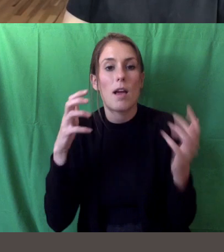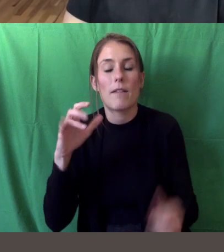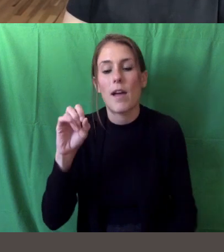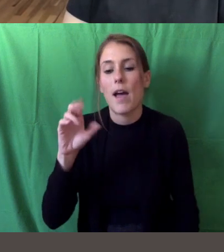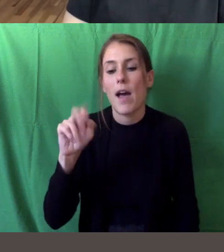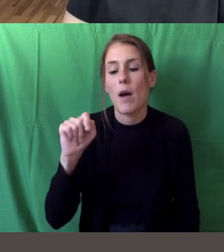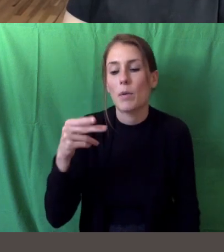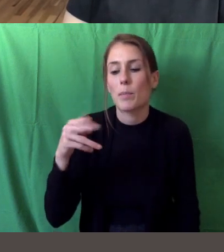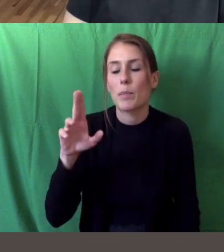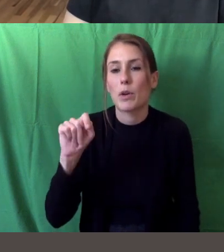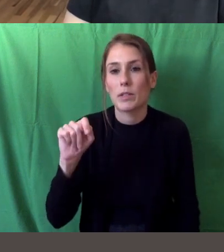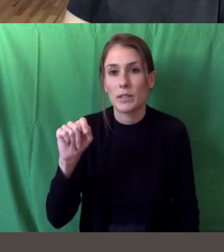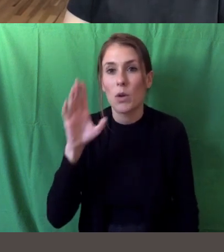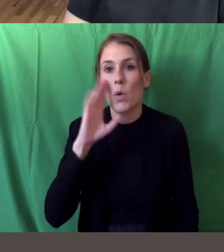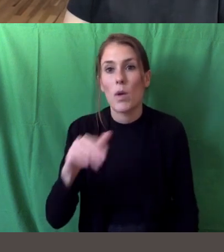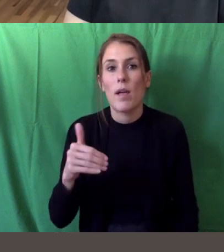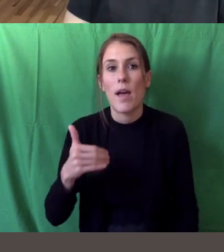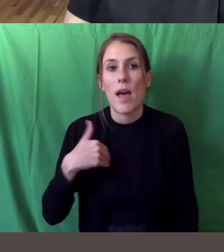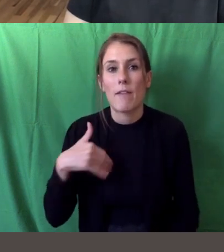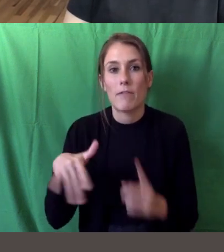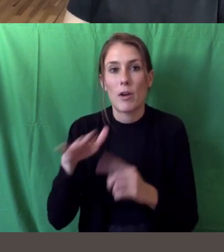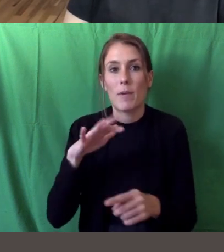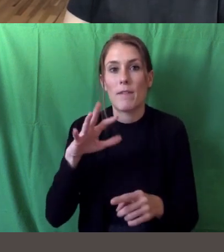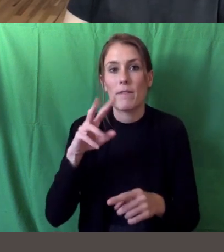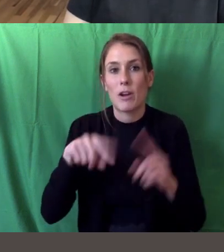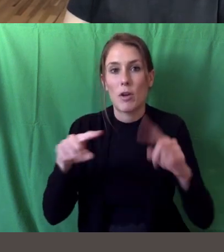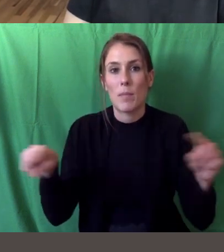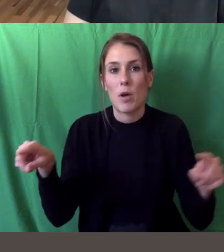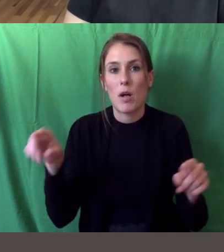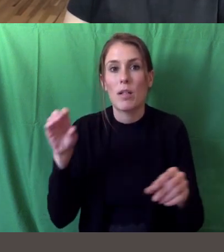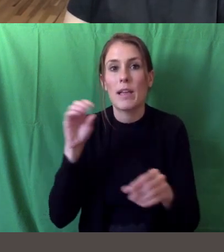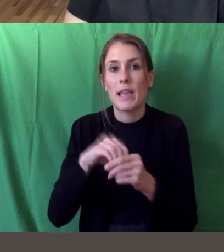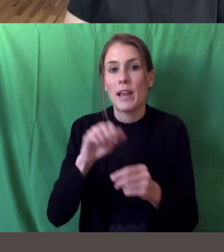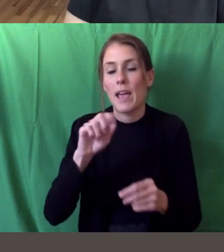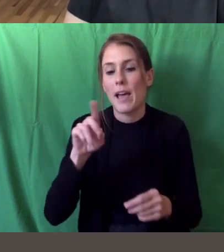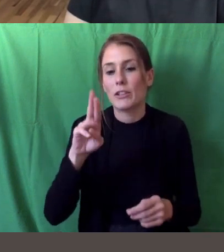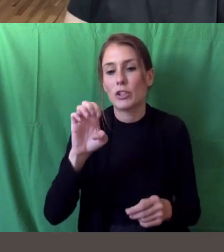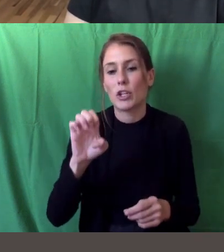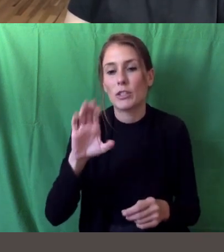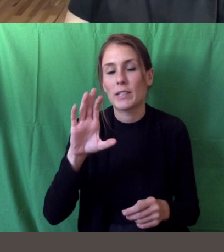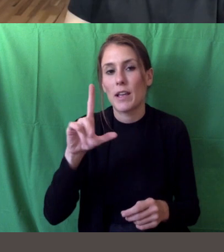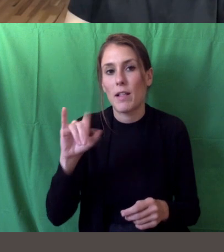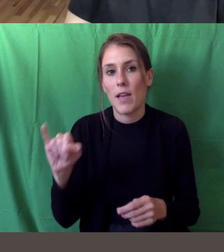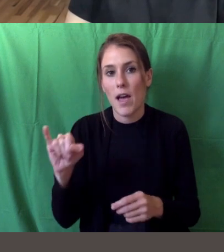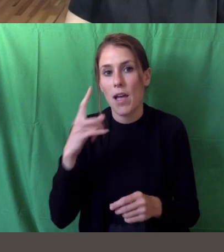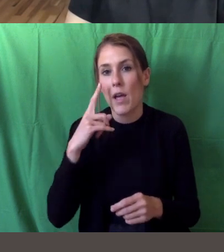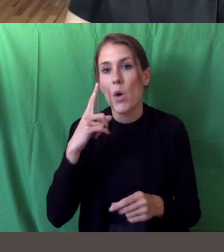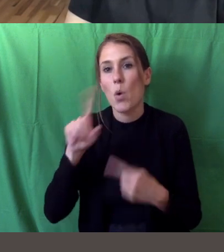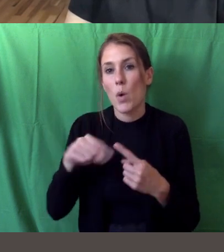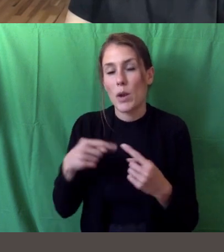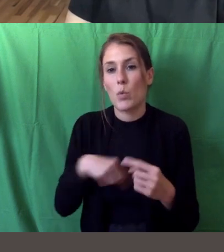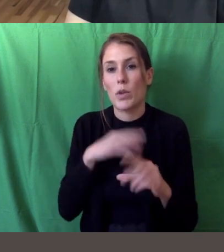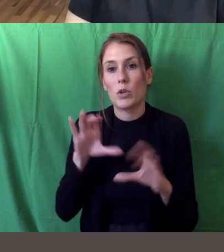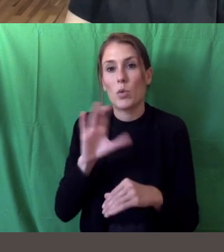So these are going to end up as environment variables for the Azure Developer CLI in a .azure directory when we go and do our provision.